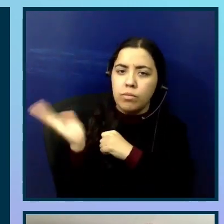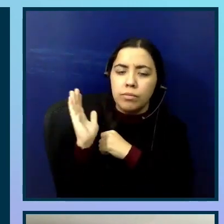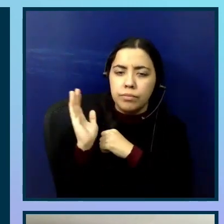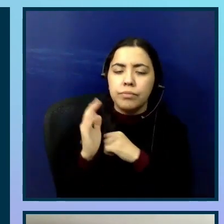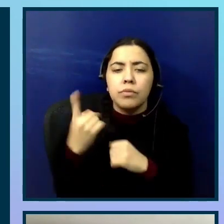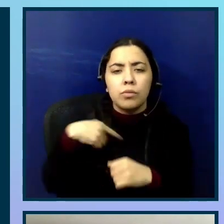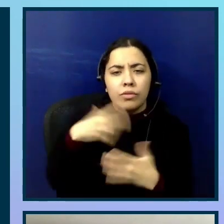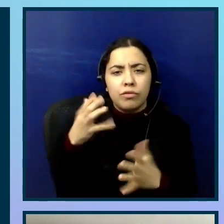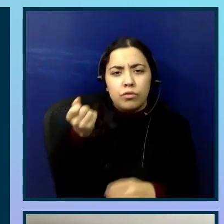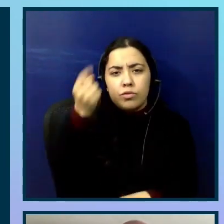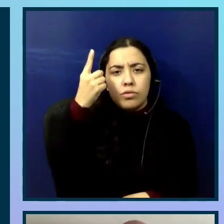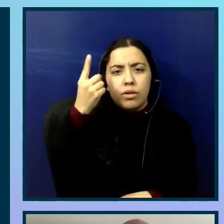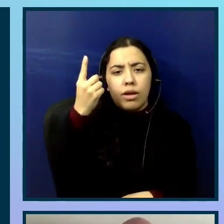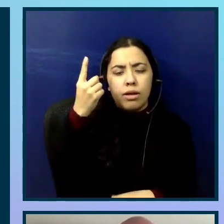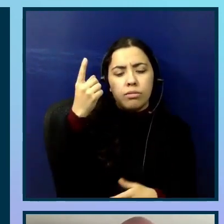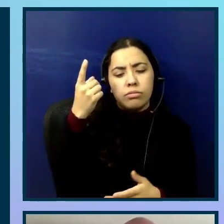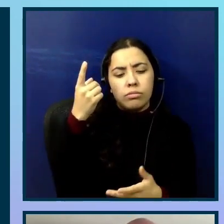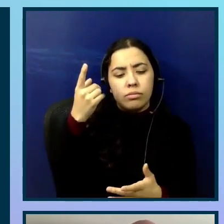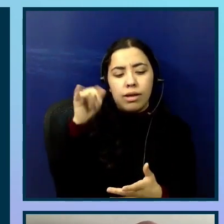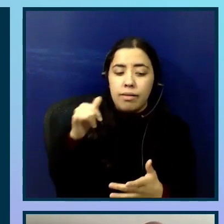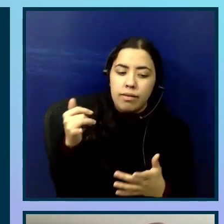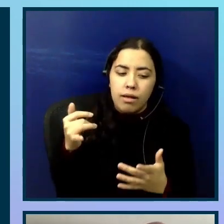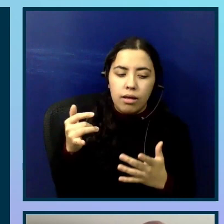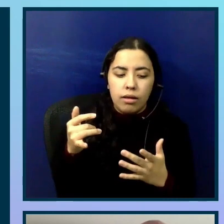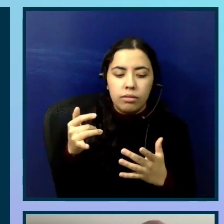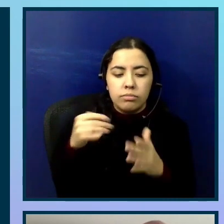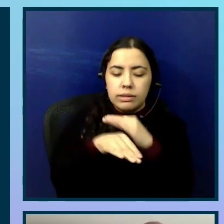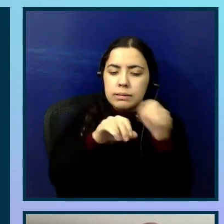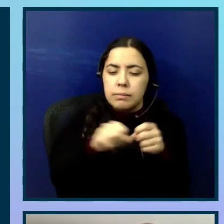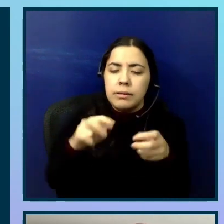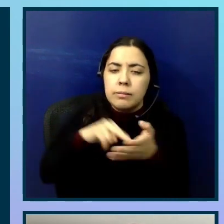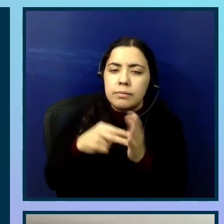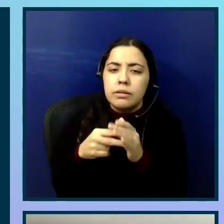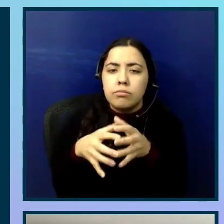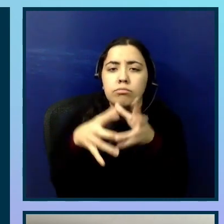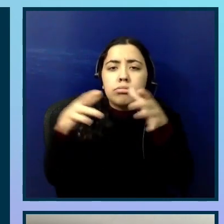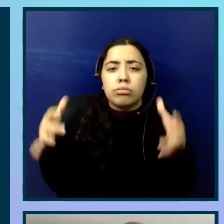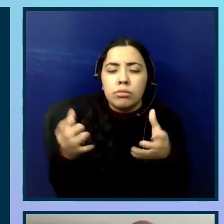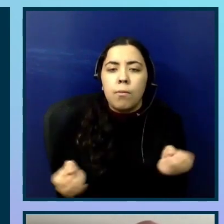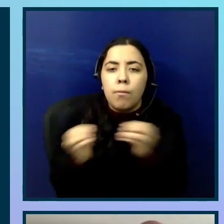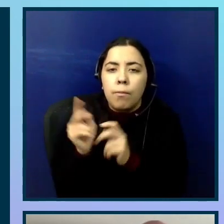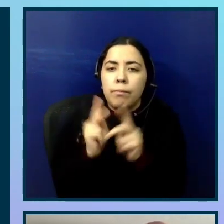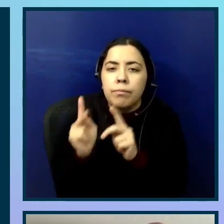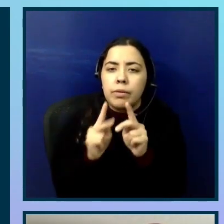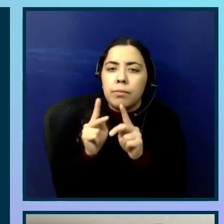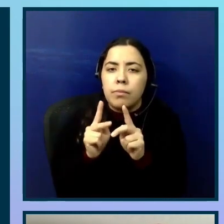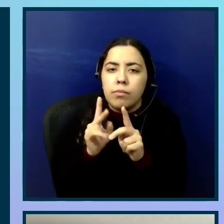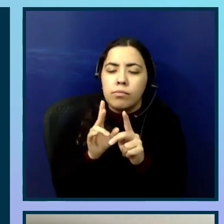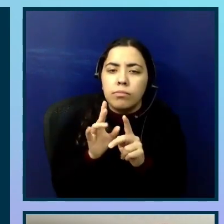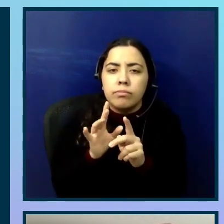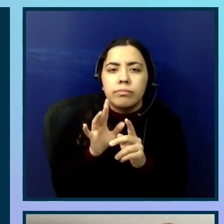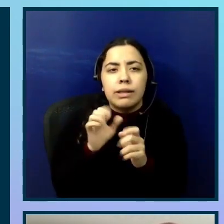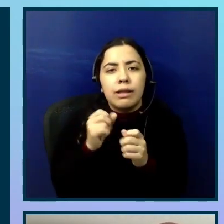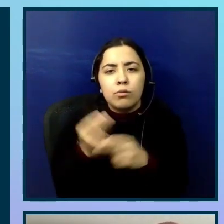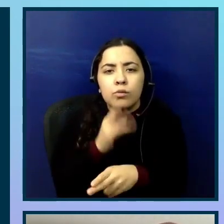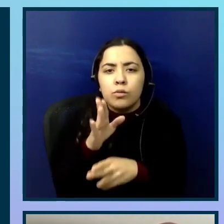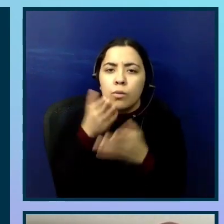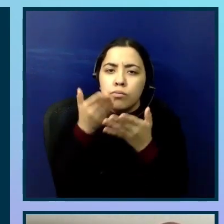and we believe that this increases audience reach, engagement opportunity, improves customer satisfaction for everyone.